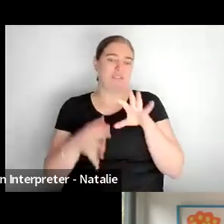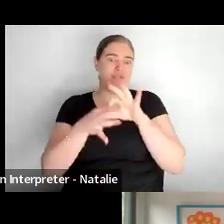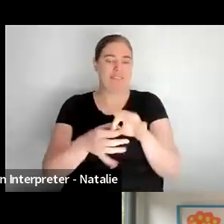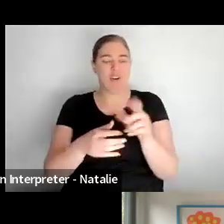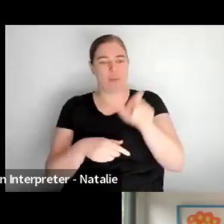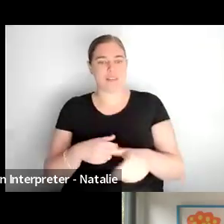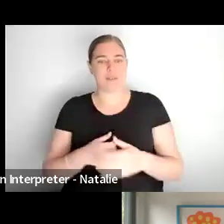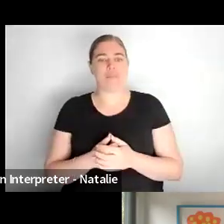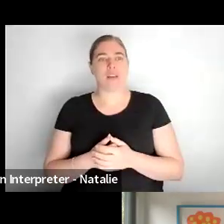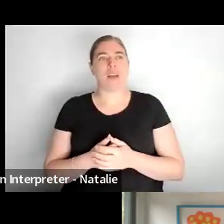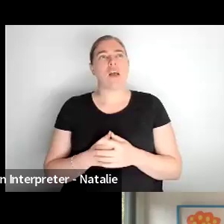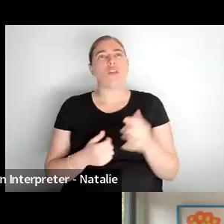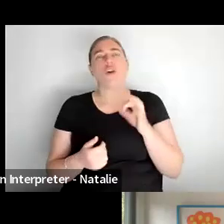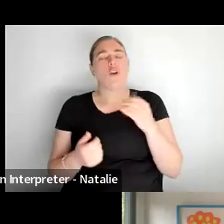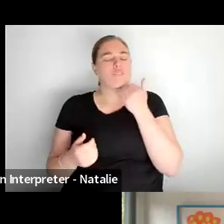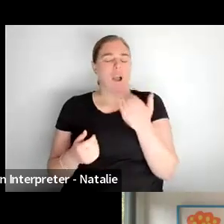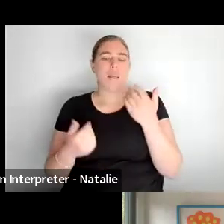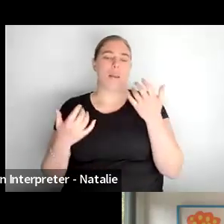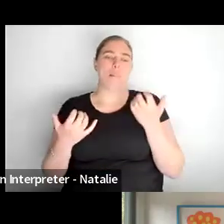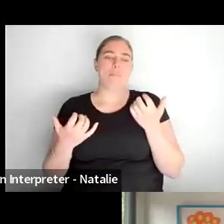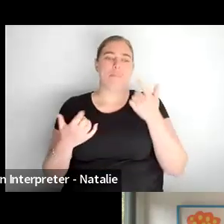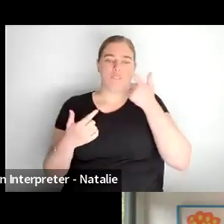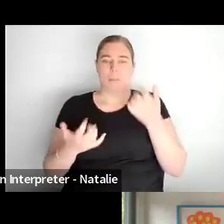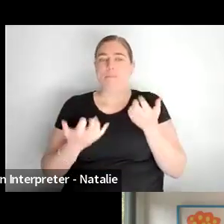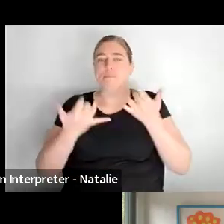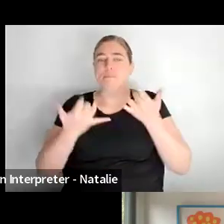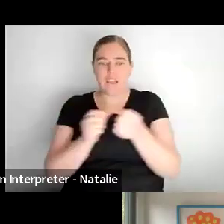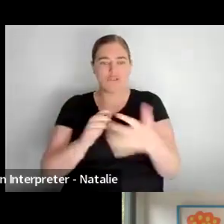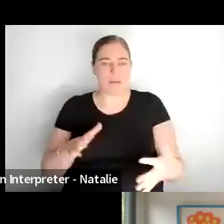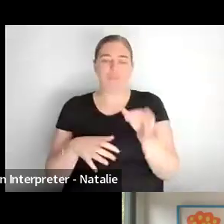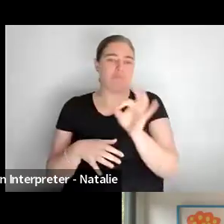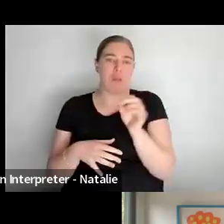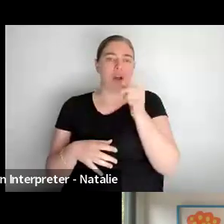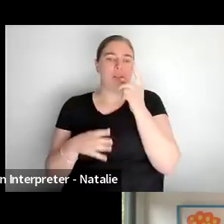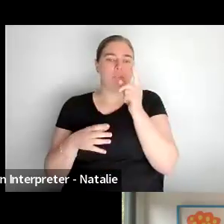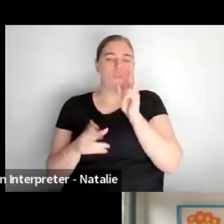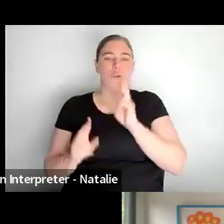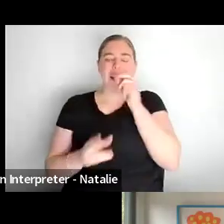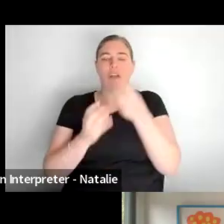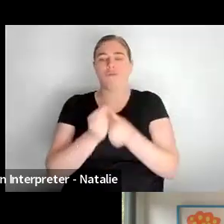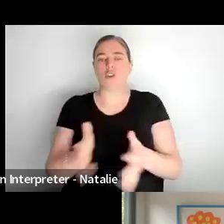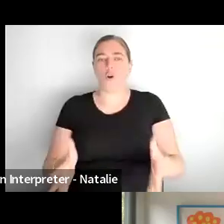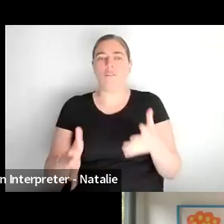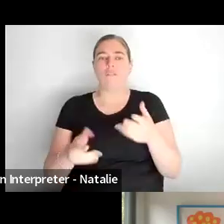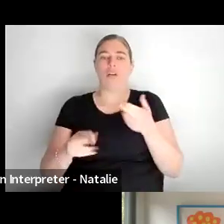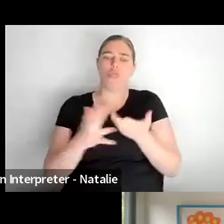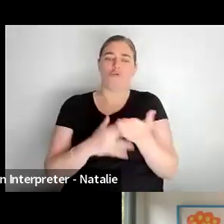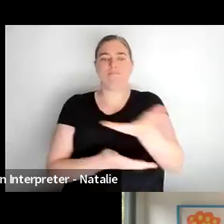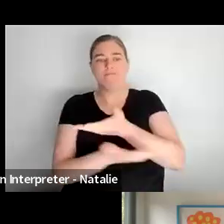disagreements in that regard, and they get resolved through discussion. I don't think